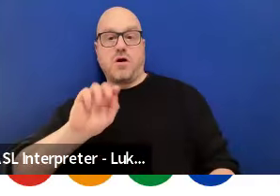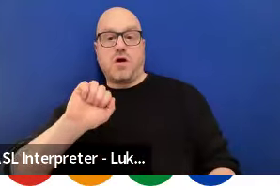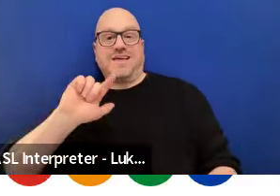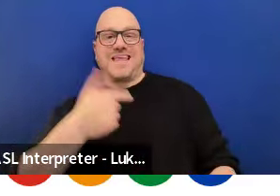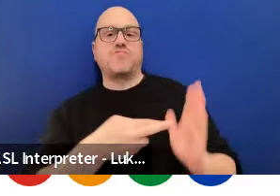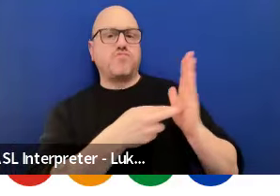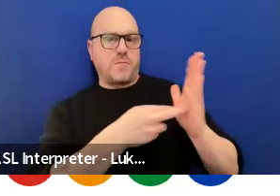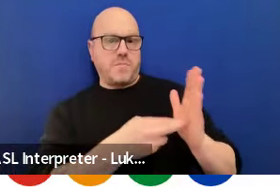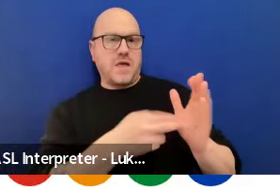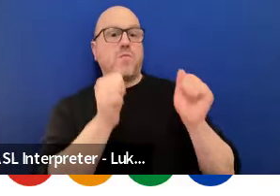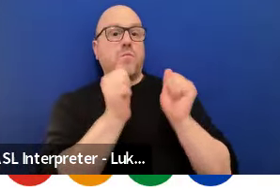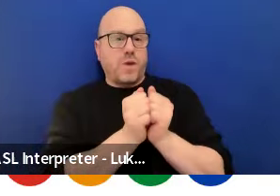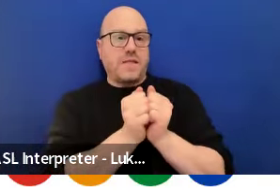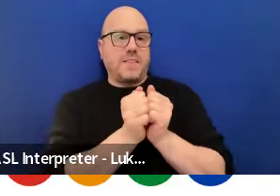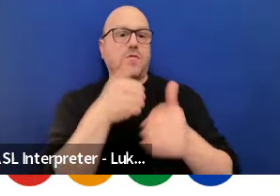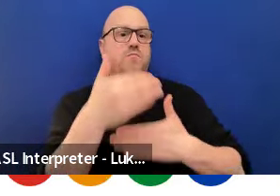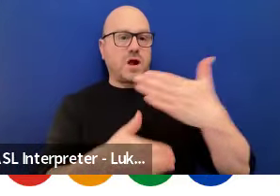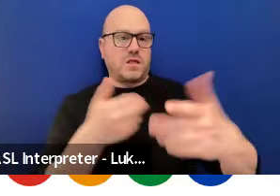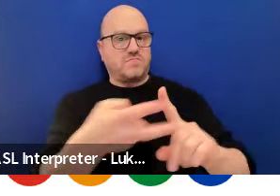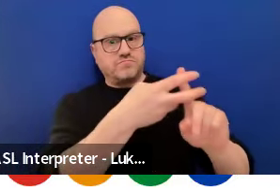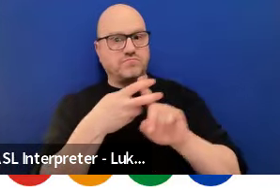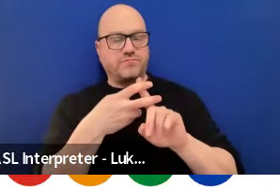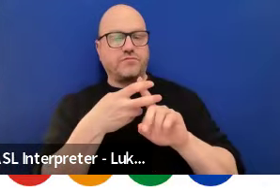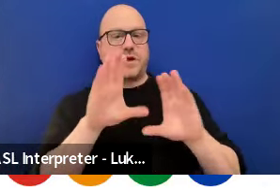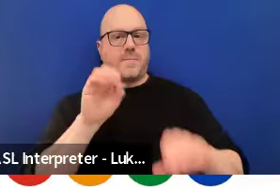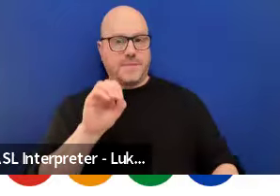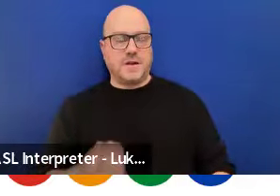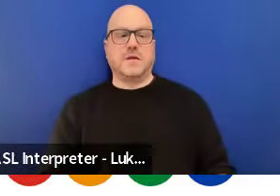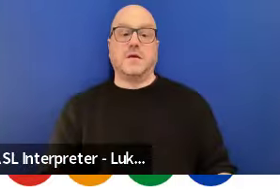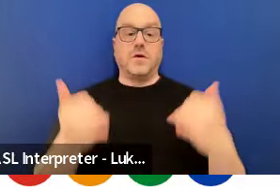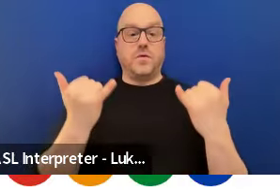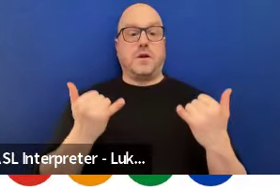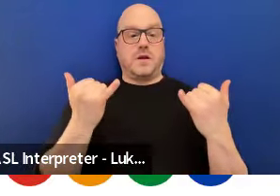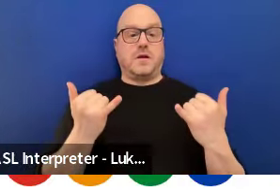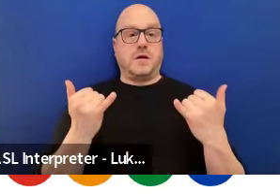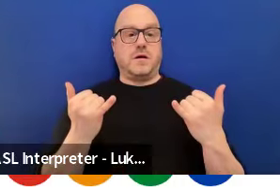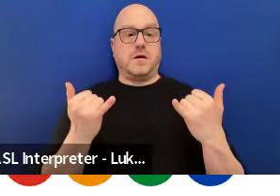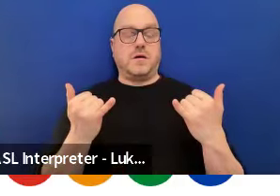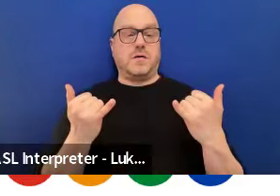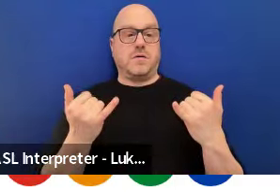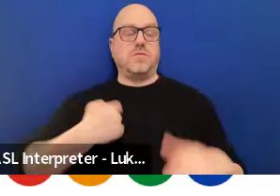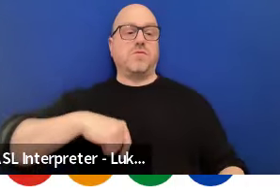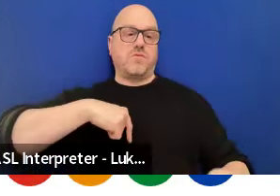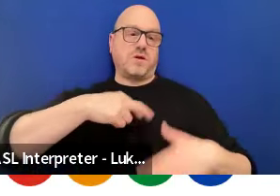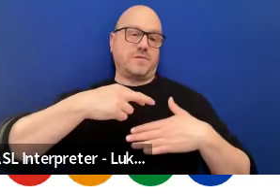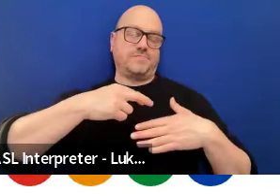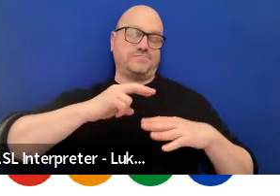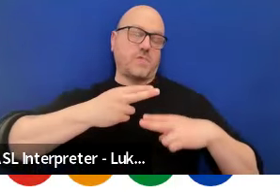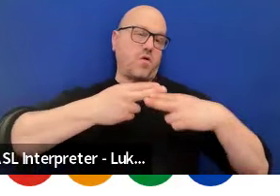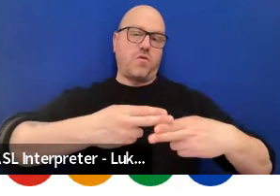WE WORK WITH RTAG TO MAKE SURE THERE IS RTAG REPRESENTATION IN THE PROCUREMENT PROCESSES.